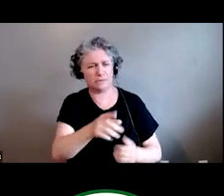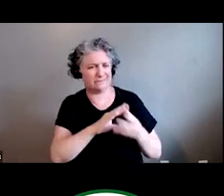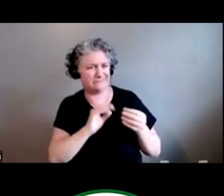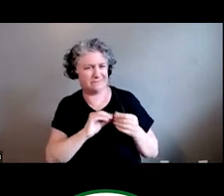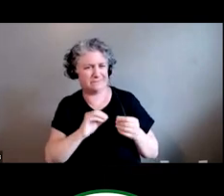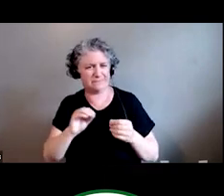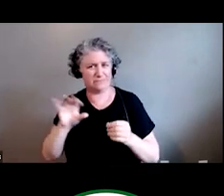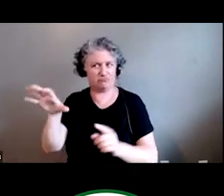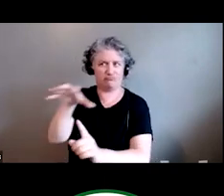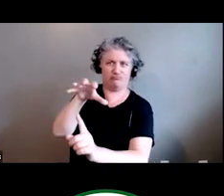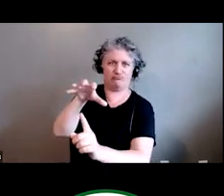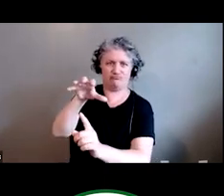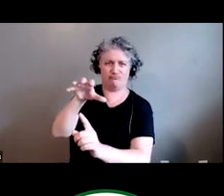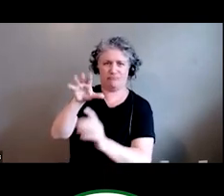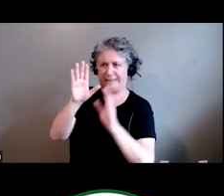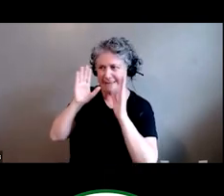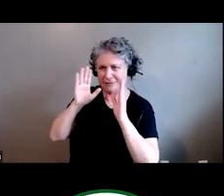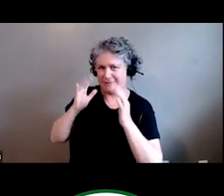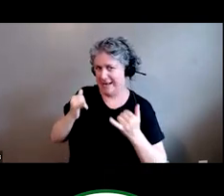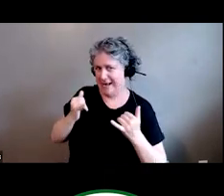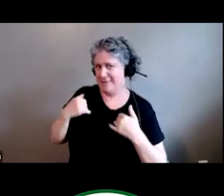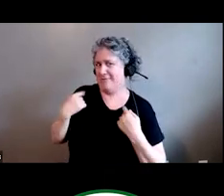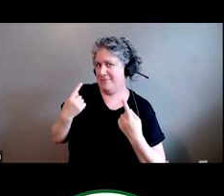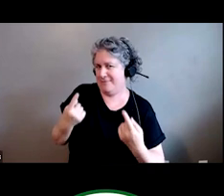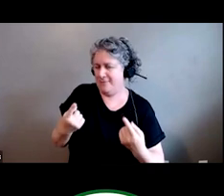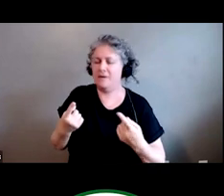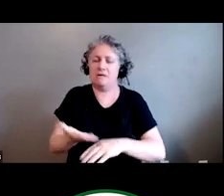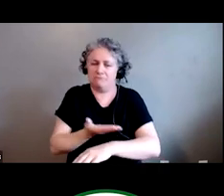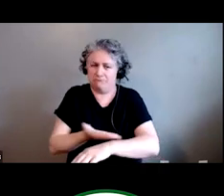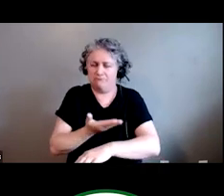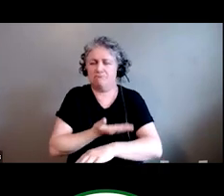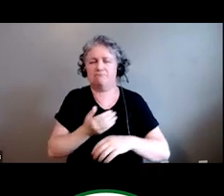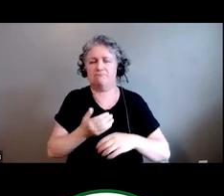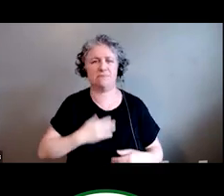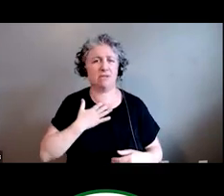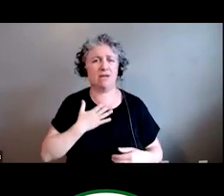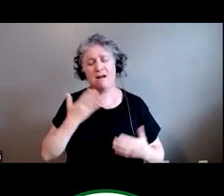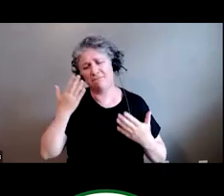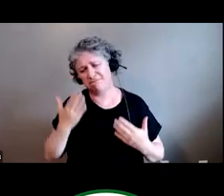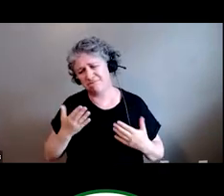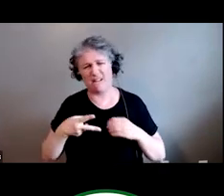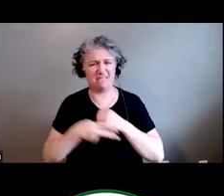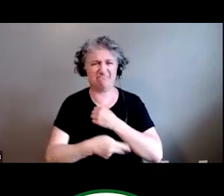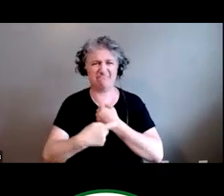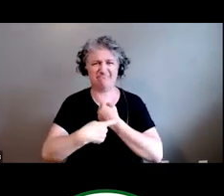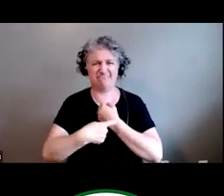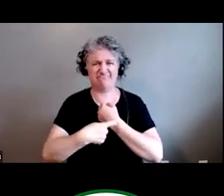on this issue lately is really encouraging. Unfortunately, I think we're gonna have to leave it there, Jamie. Thank you so much for